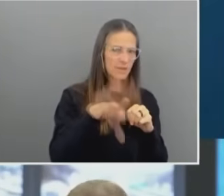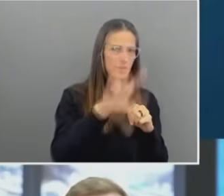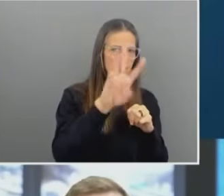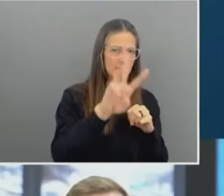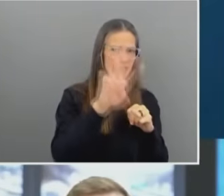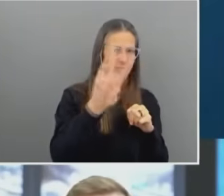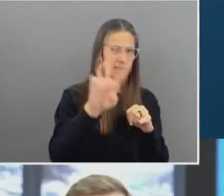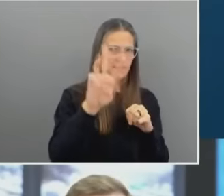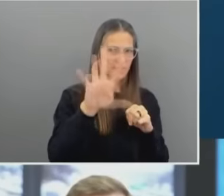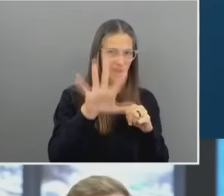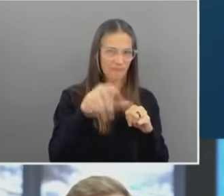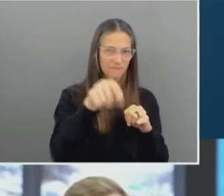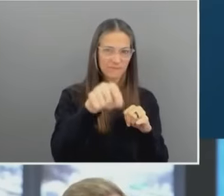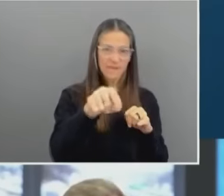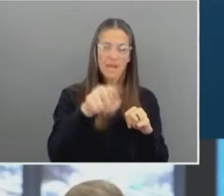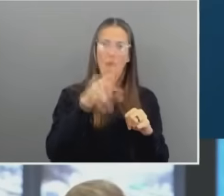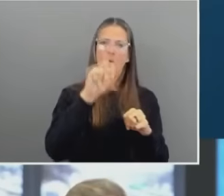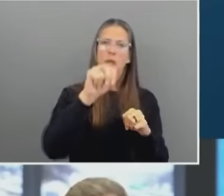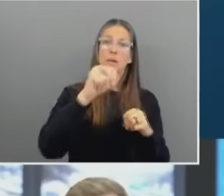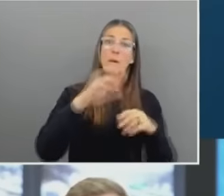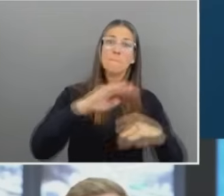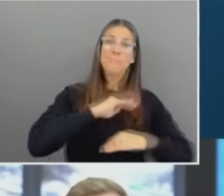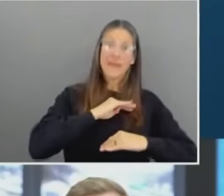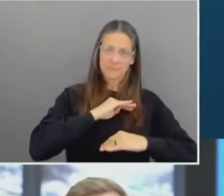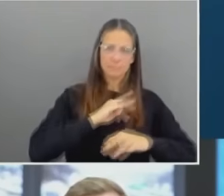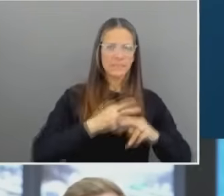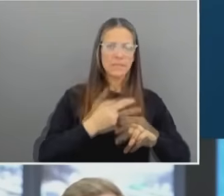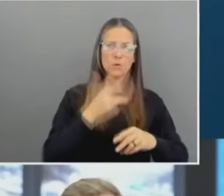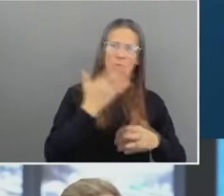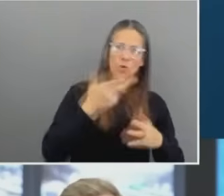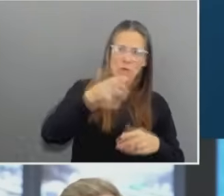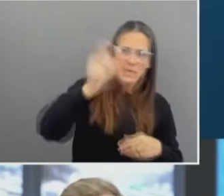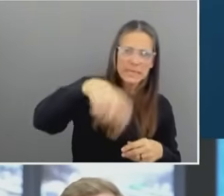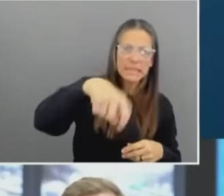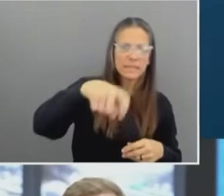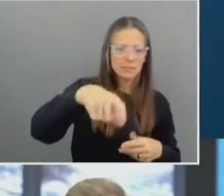THAT NUMBER IS.